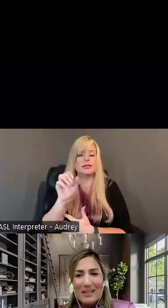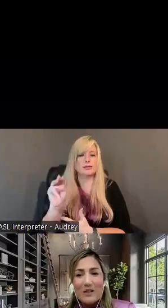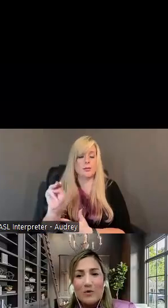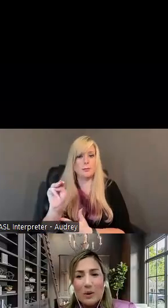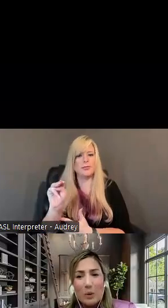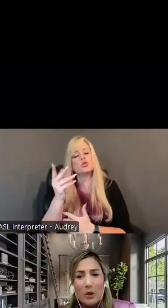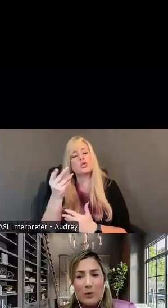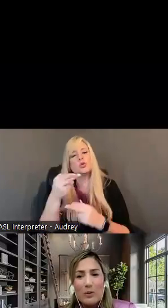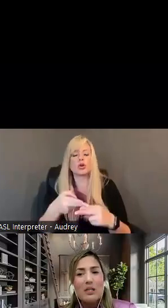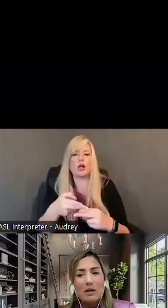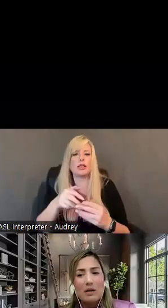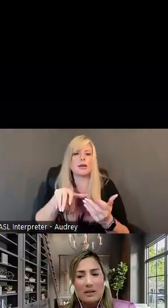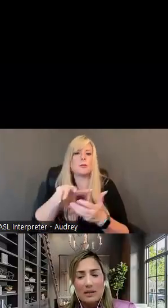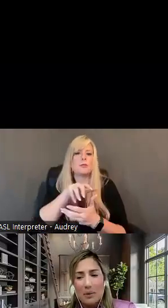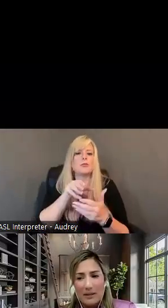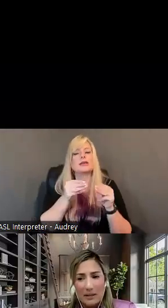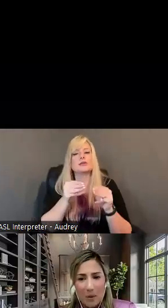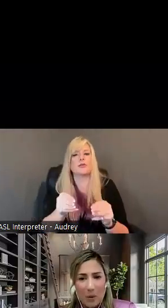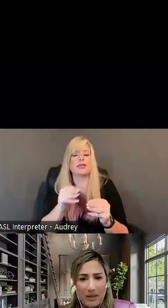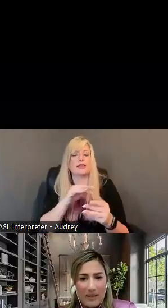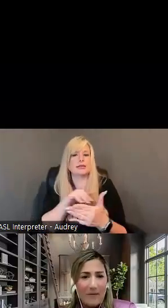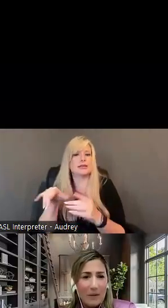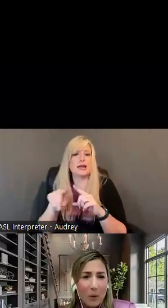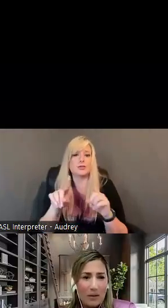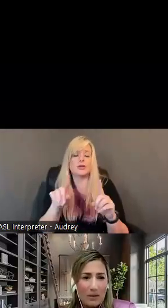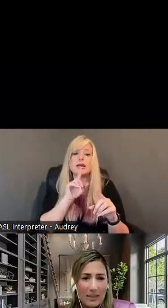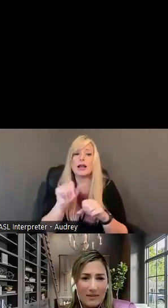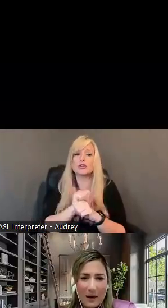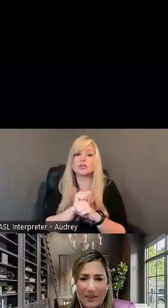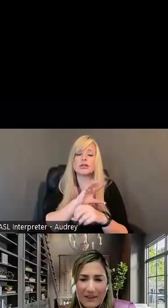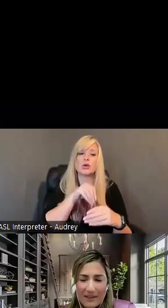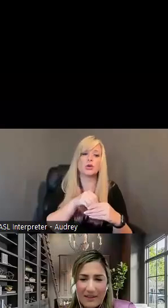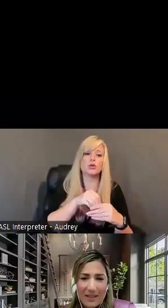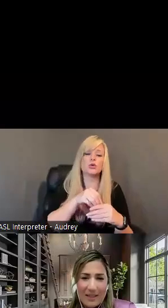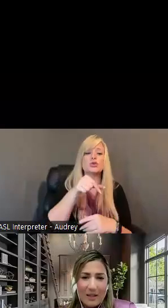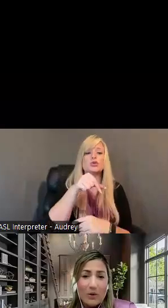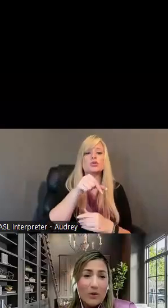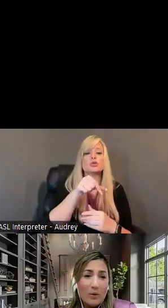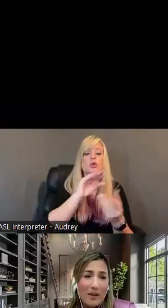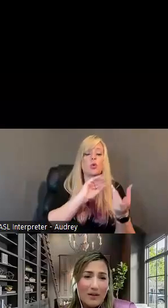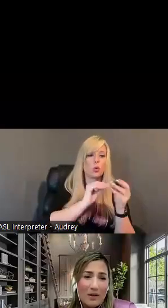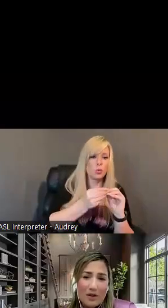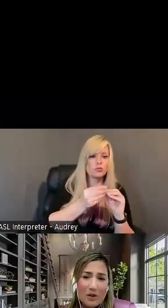this framework goes beyond combining quantitative and qualitative methods. Critical methodological